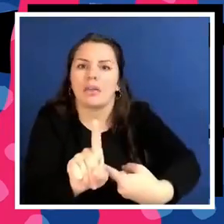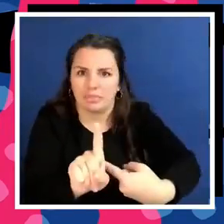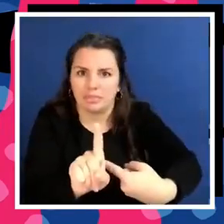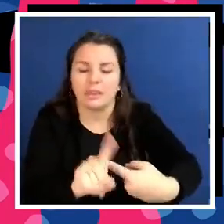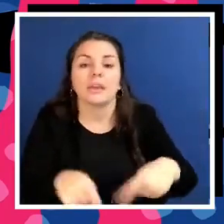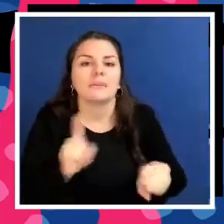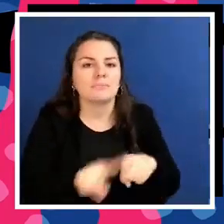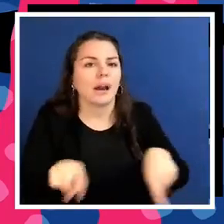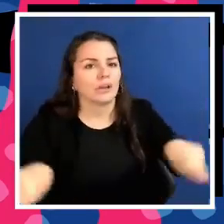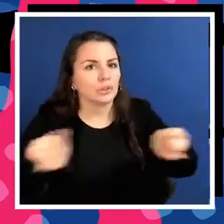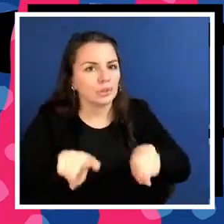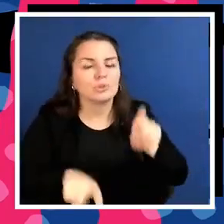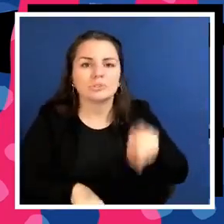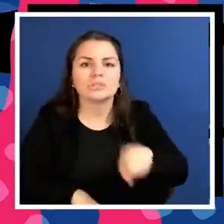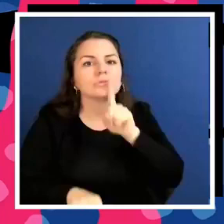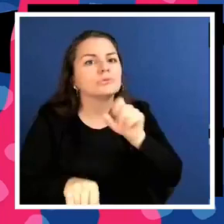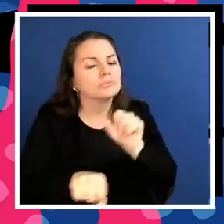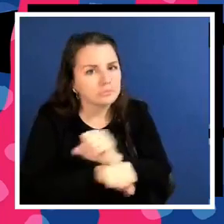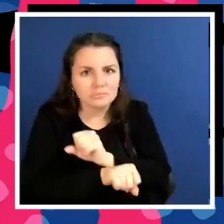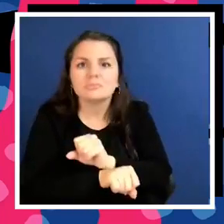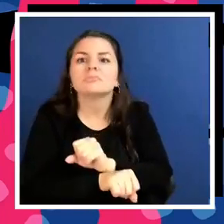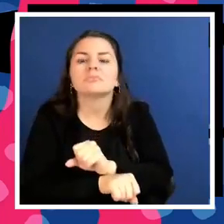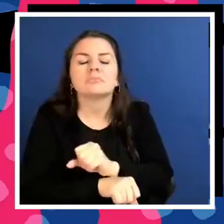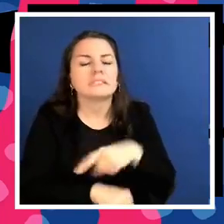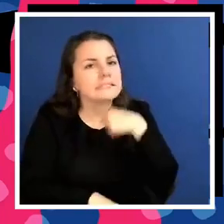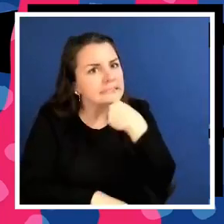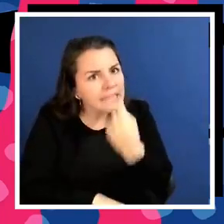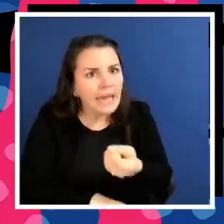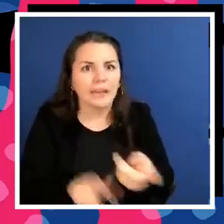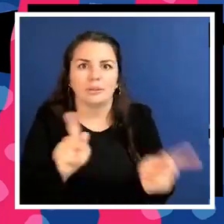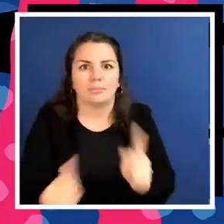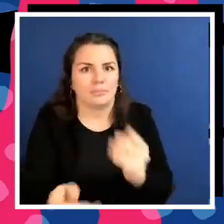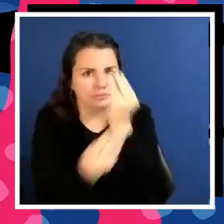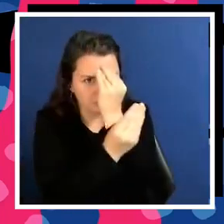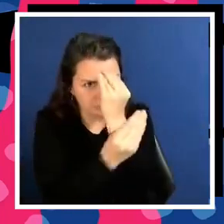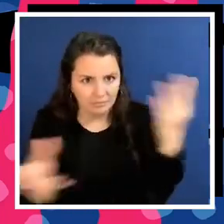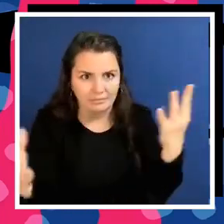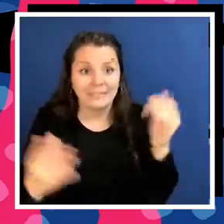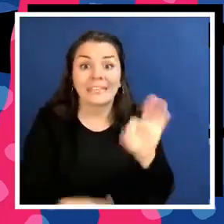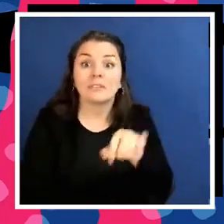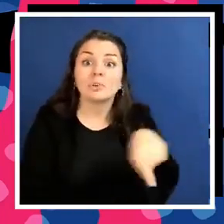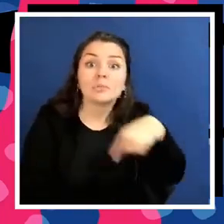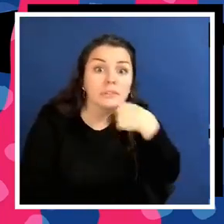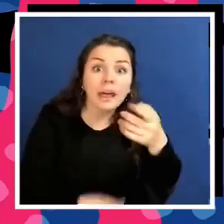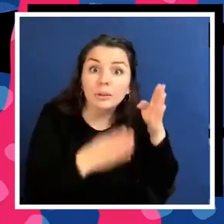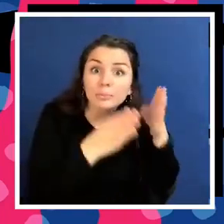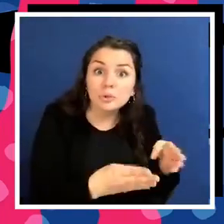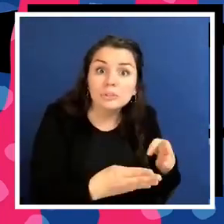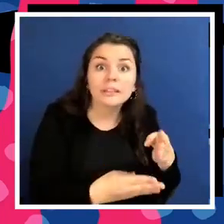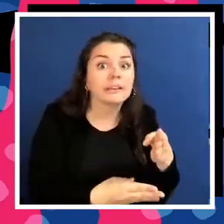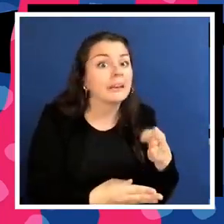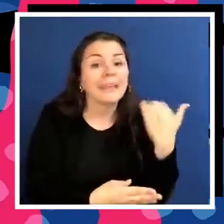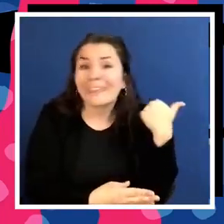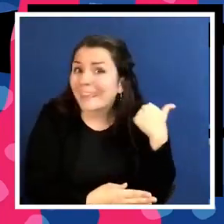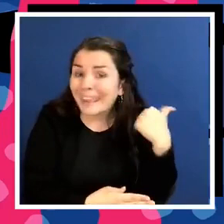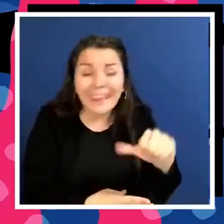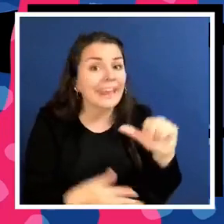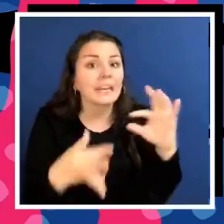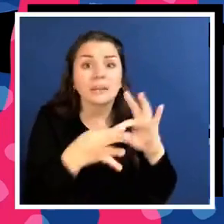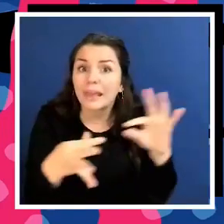IS THERE A BETTER SENTENCE IN THE WORLD IN THEY WILL LAND IN YOUR BANK ACCOUNTS ON THE 15TH